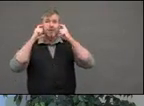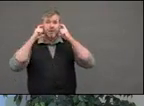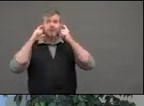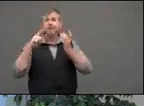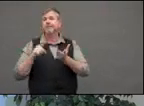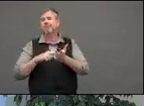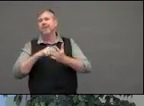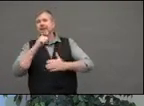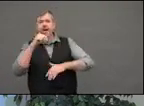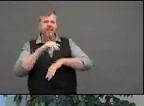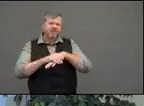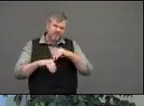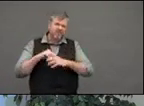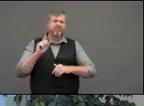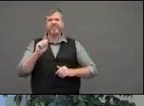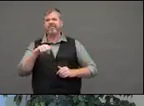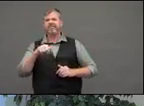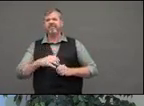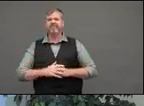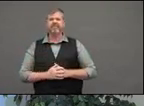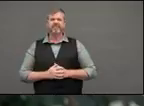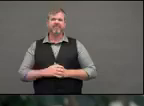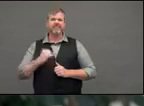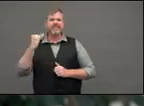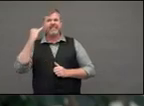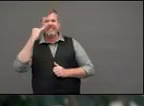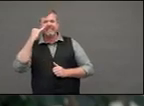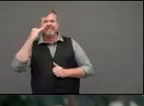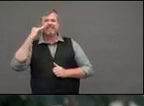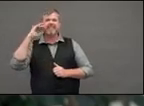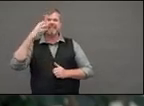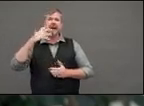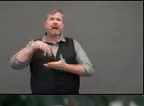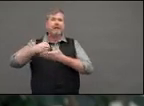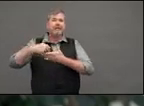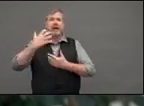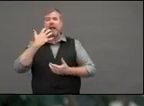sometimes especially when it's very hot so then it starts to get very humid with